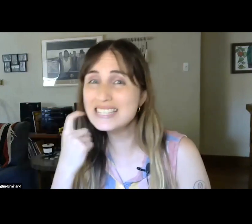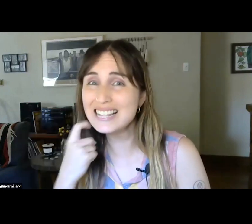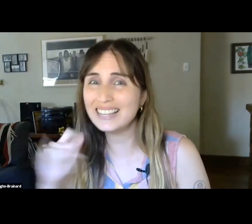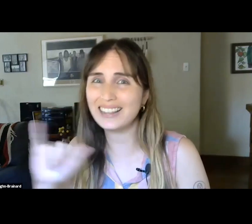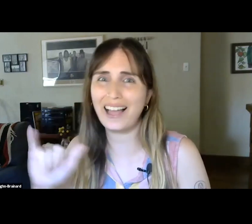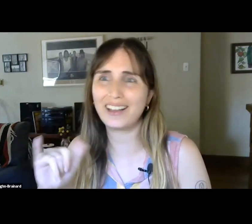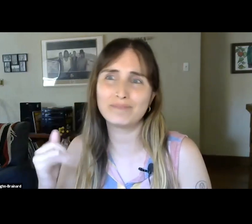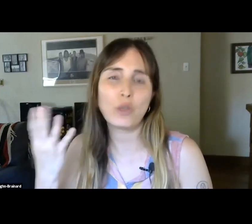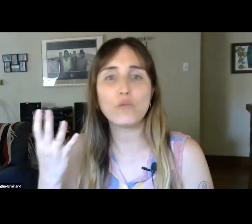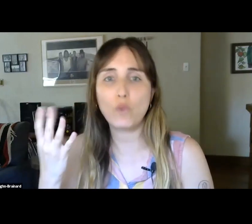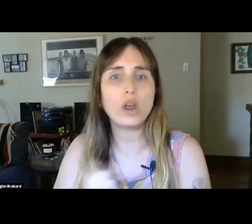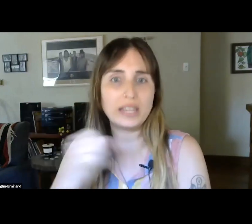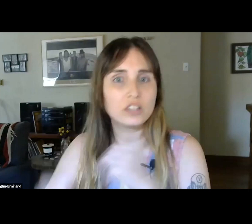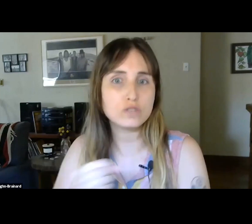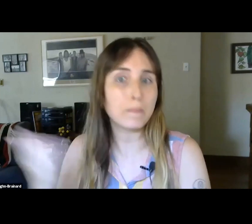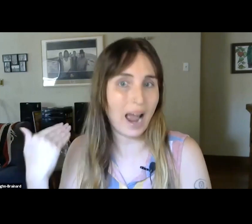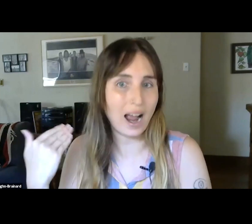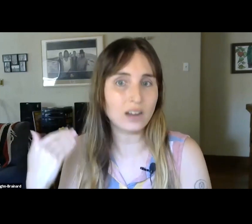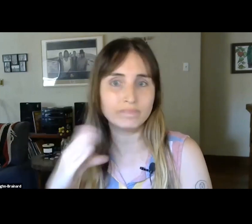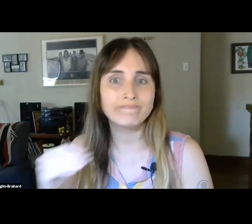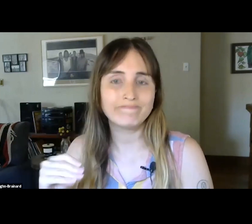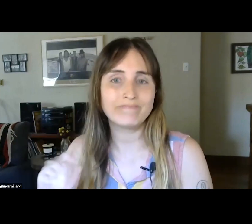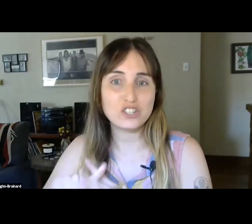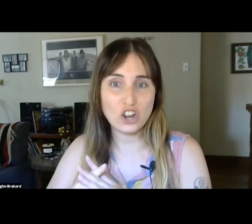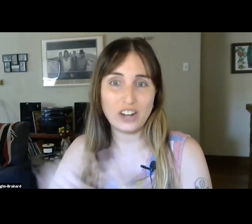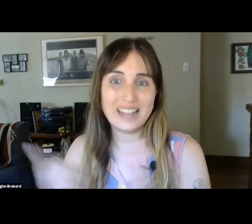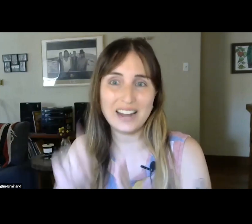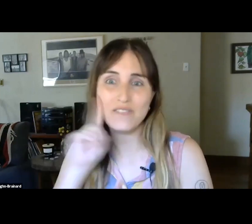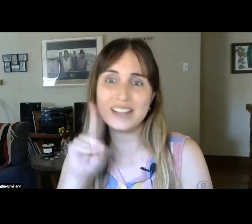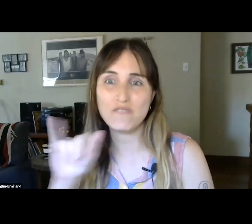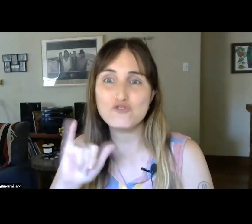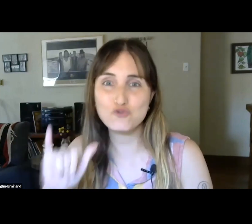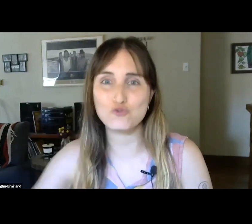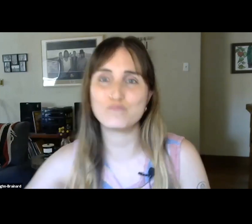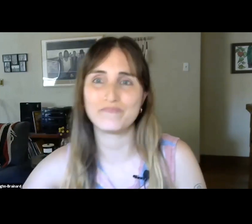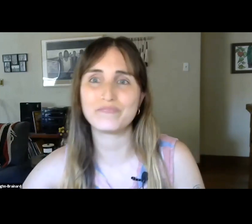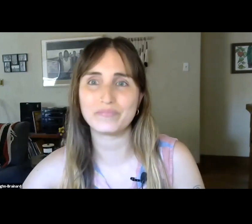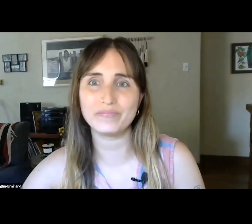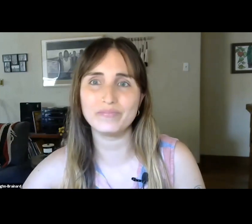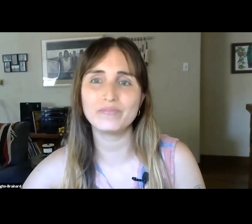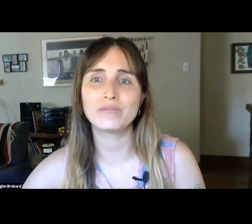I started learning Sign Language recently, about 4 years back, and I started to identify